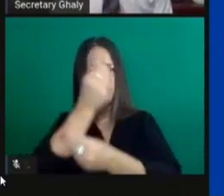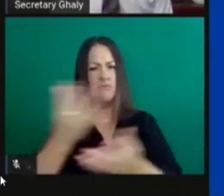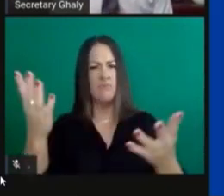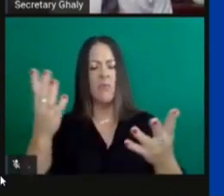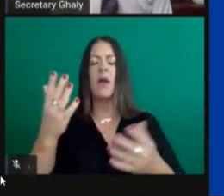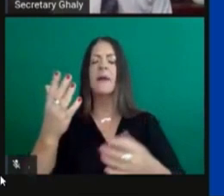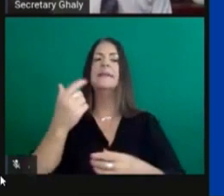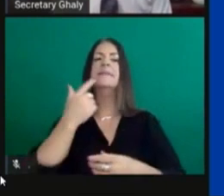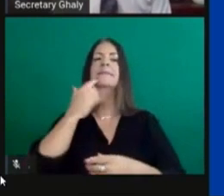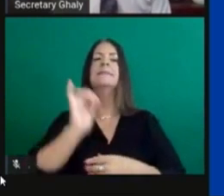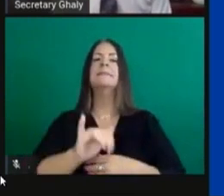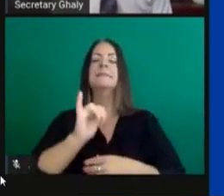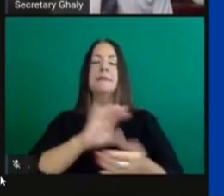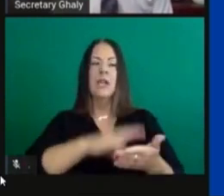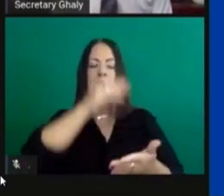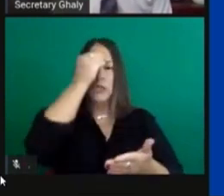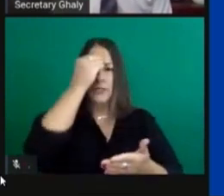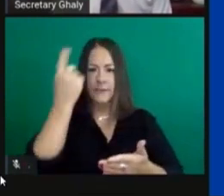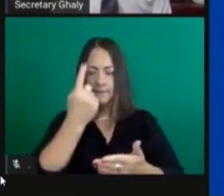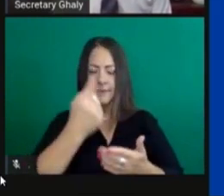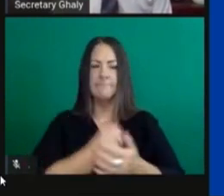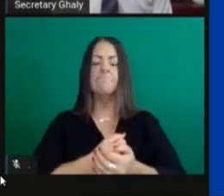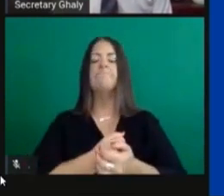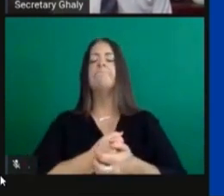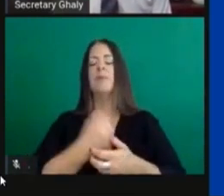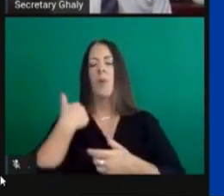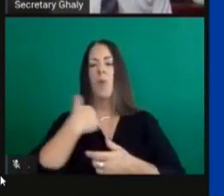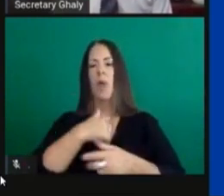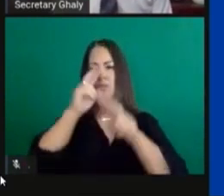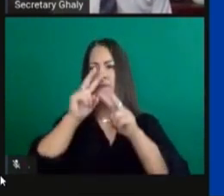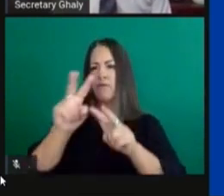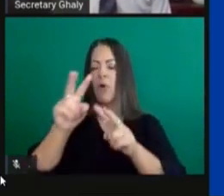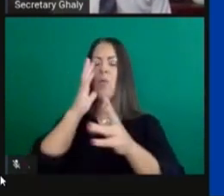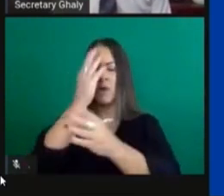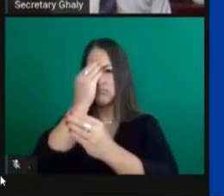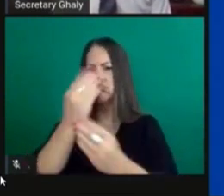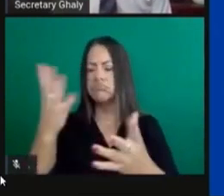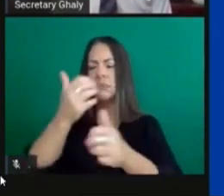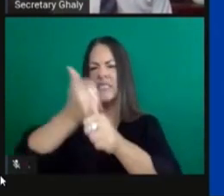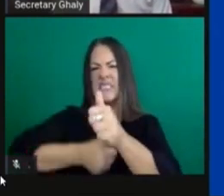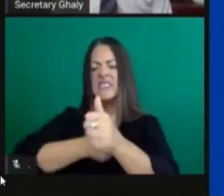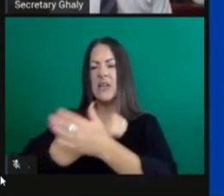UNDERSTANDING HOW SECTORS FIT INTO OUR ENTIRE FRAMEWORK, WE ARE ANNOUNCING A MOVE.